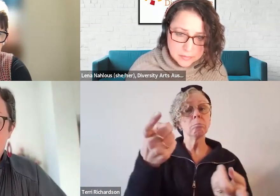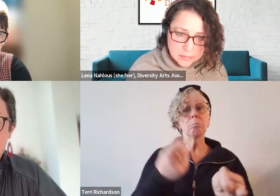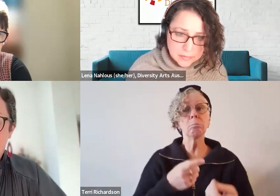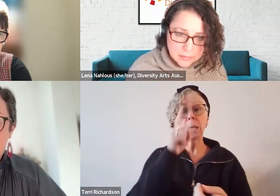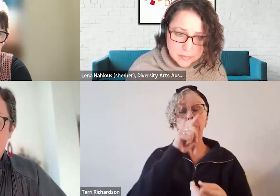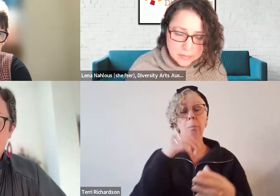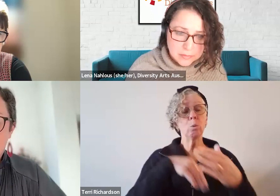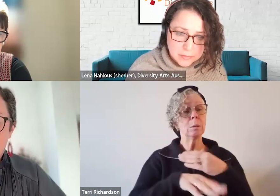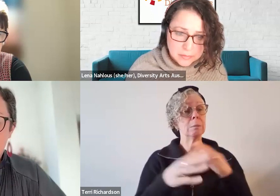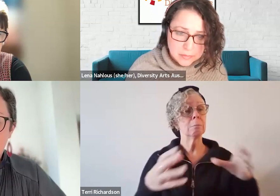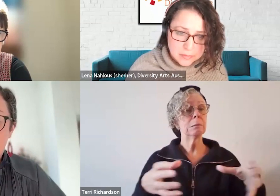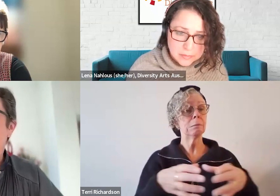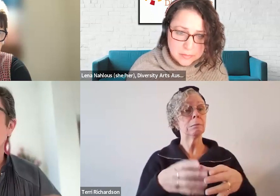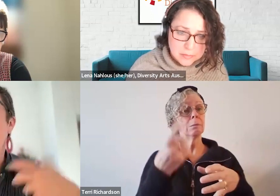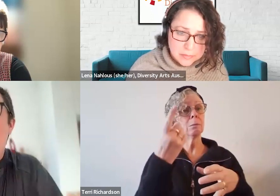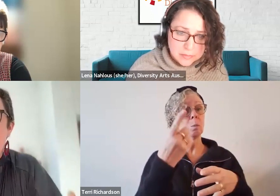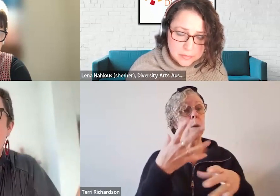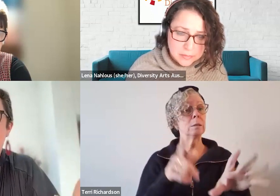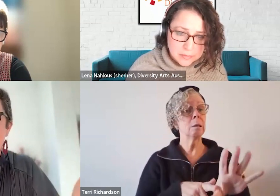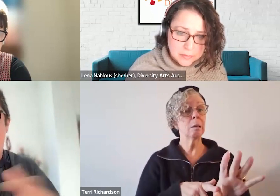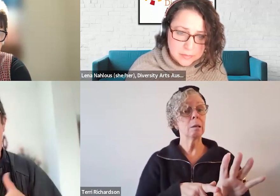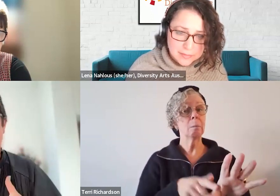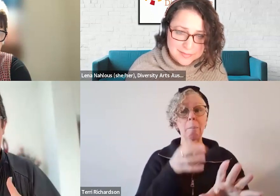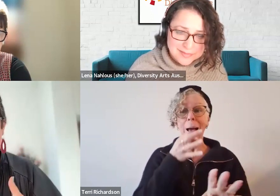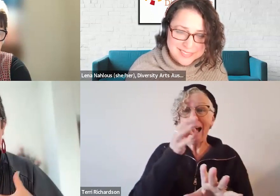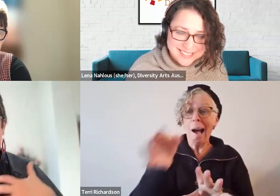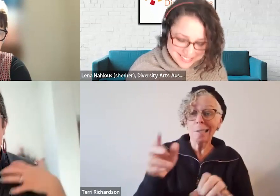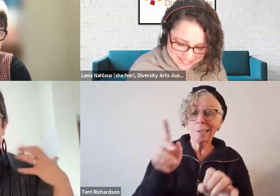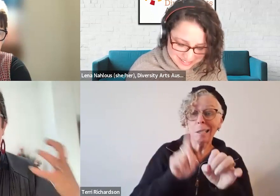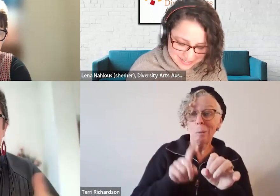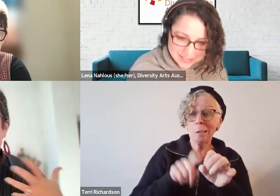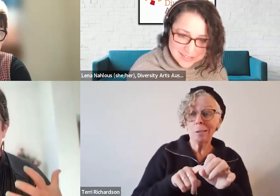do anyway with our annual general meetings, but asking them actual questions about the organisations and getting them